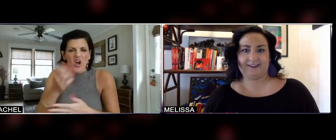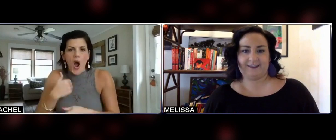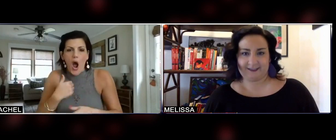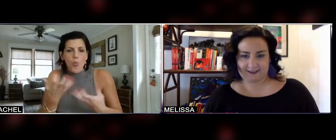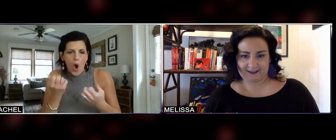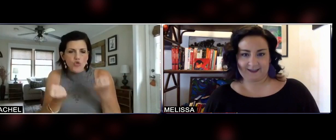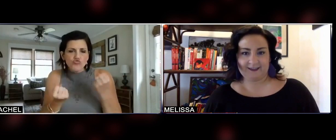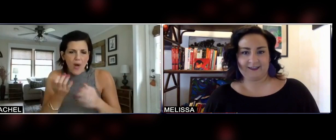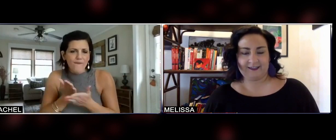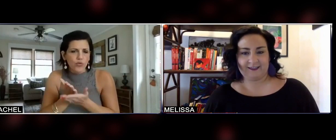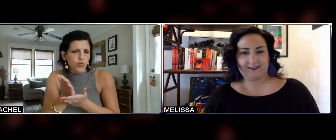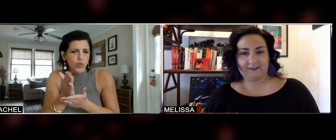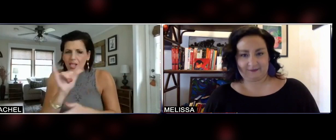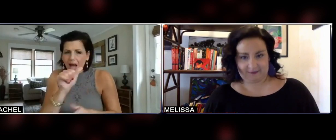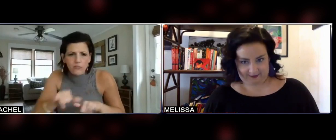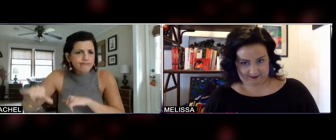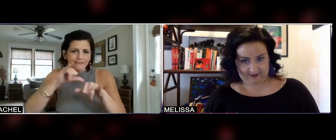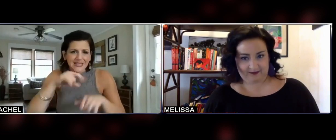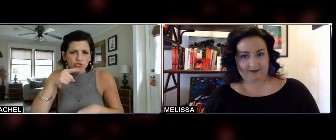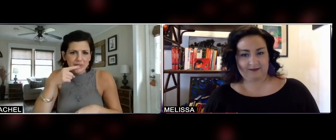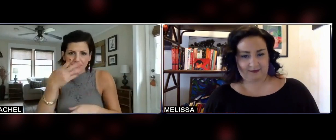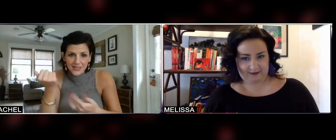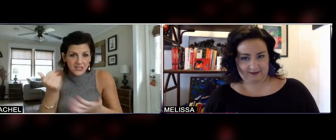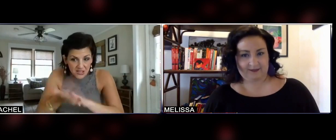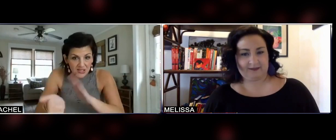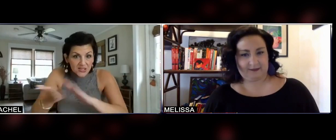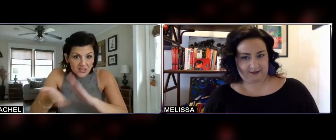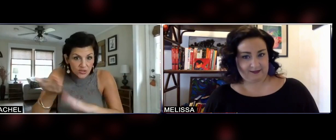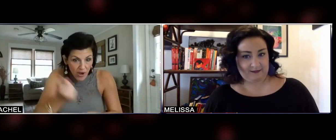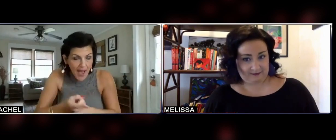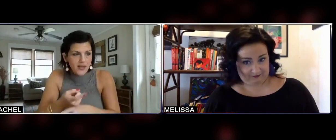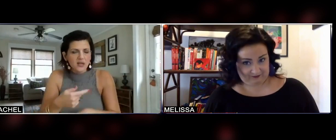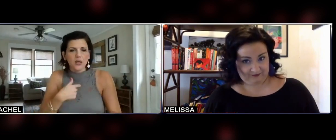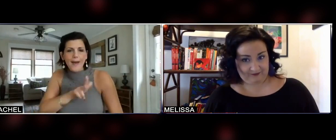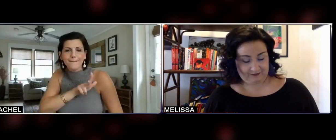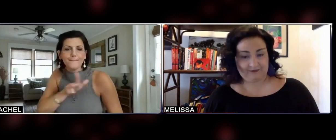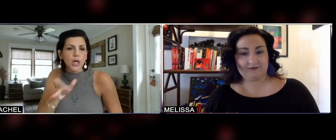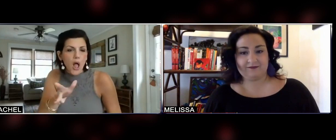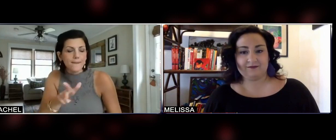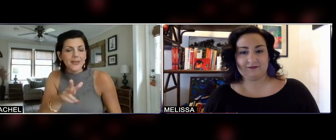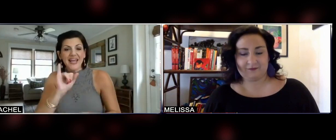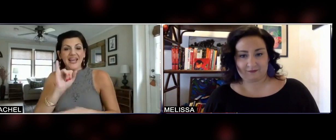I want to be able to use drive thrus like hearing people do because it's more time efficient.